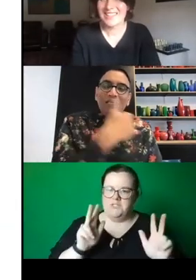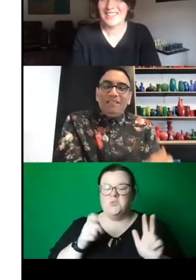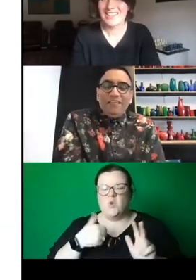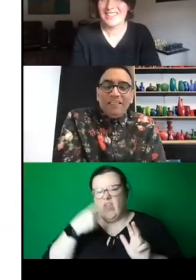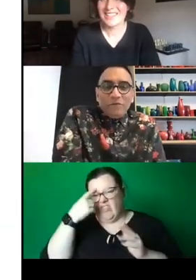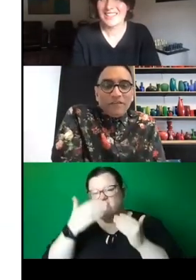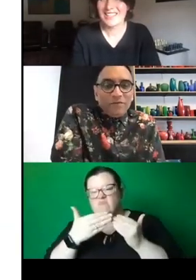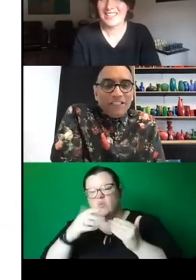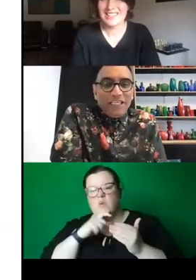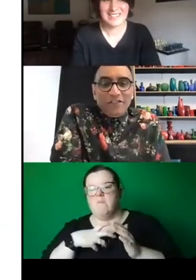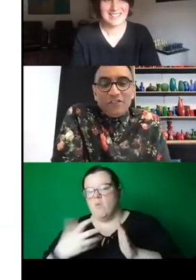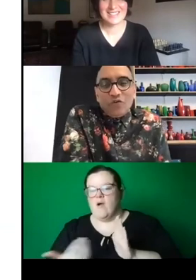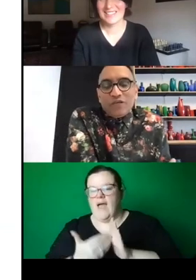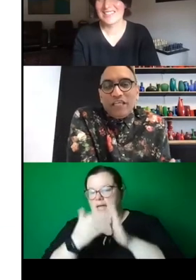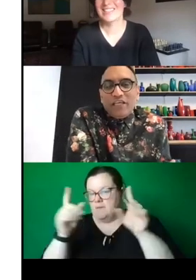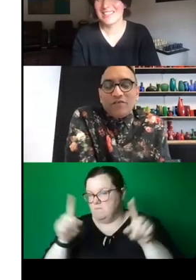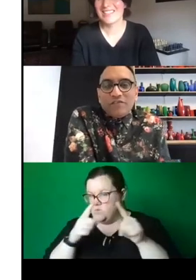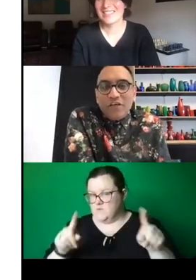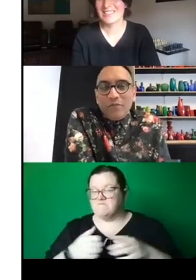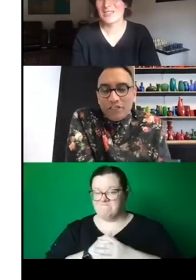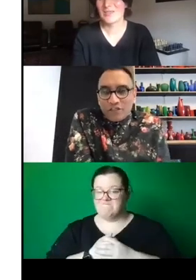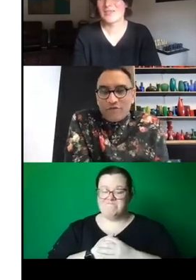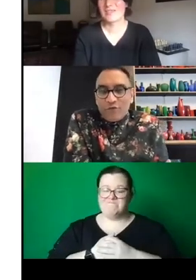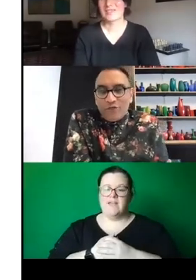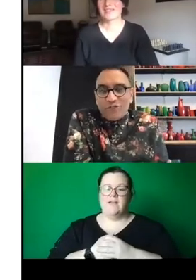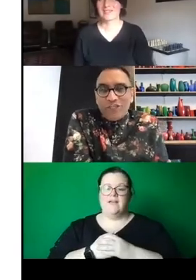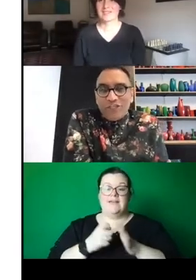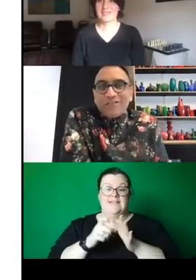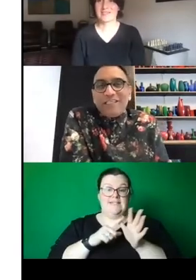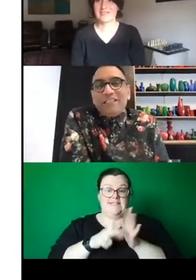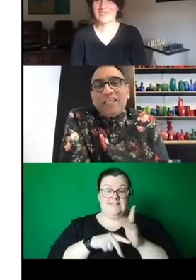nina we've come to the end of the talk thank you so much for your generosity thank you